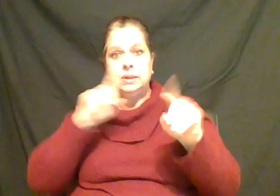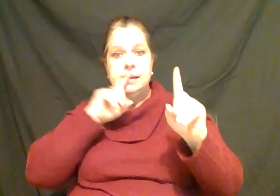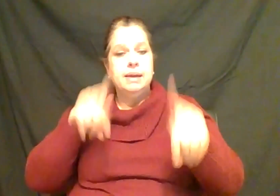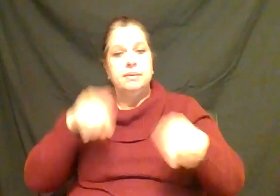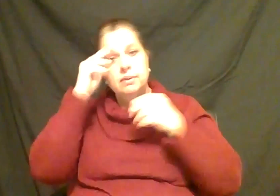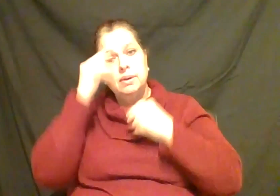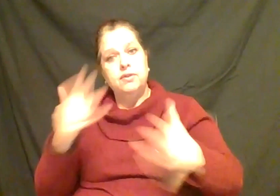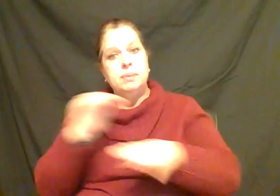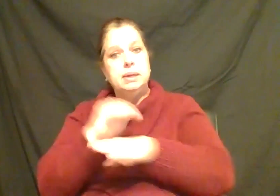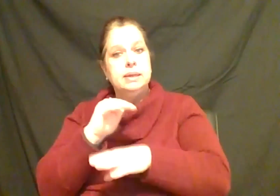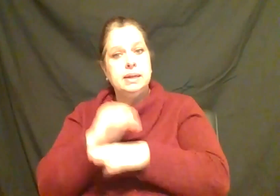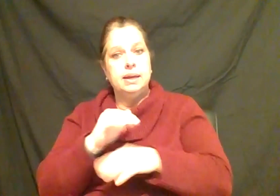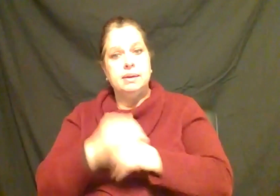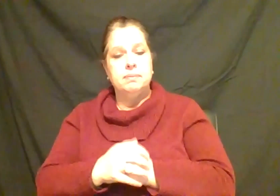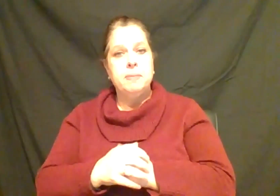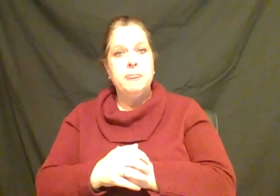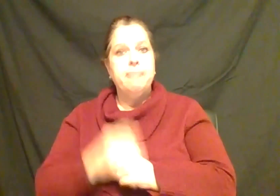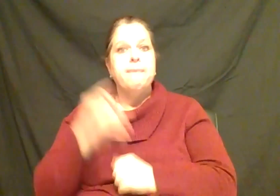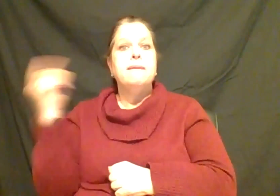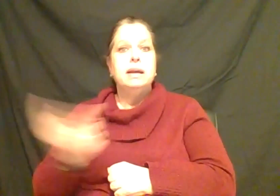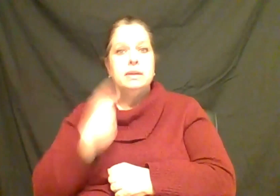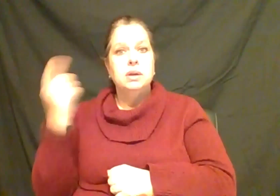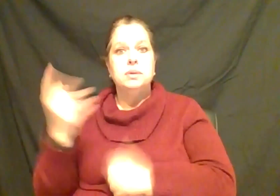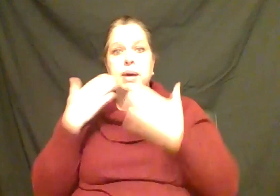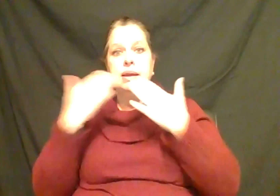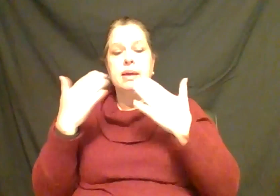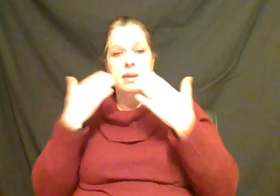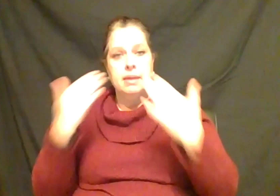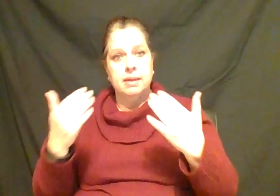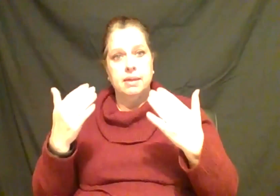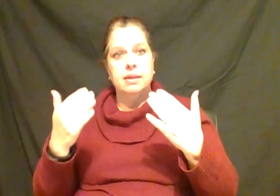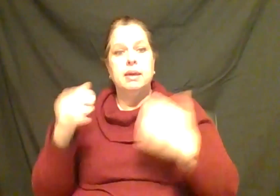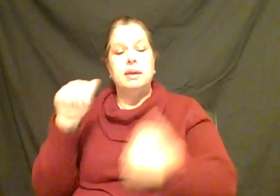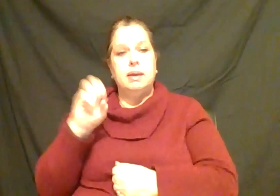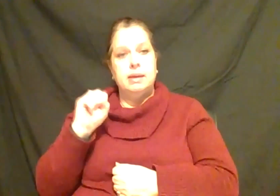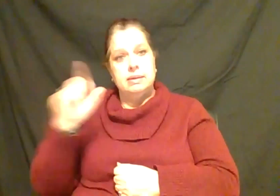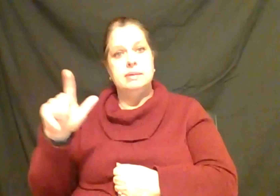tonight as always i would like to thank our panelists and our asl interpreters for their time